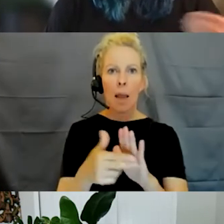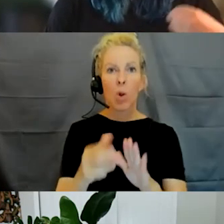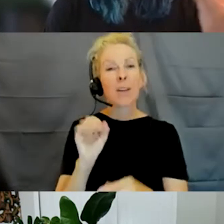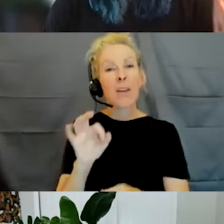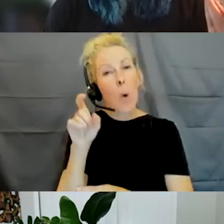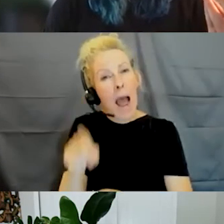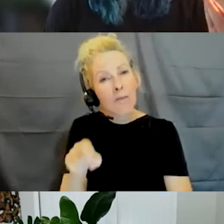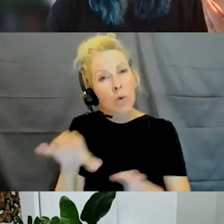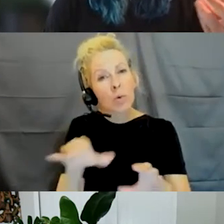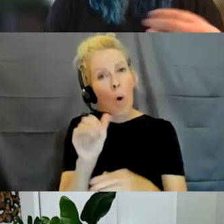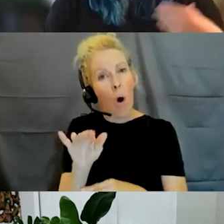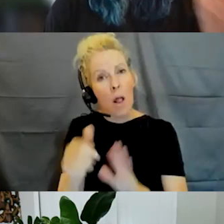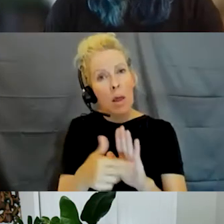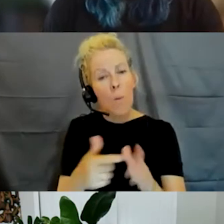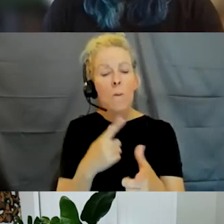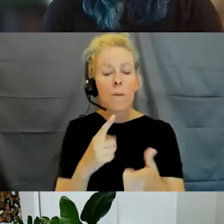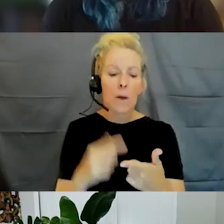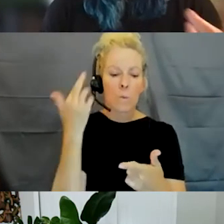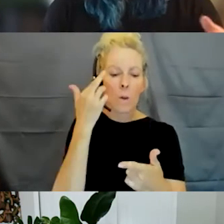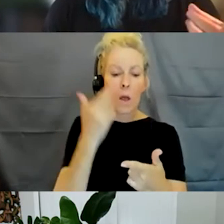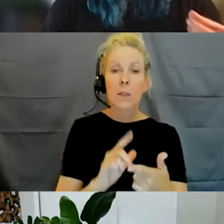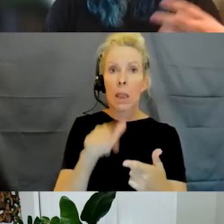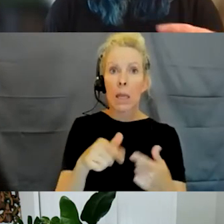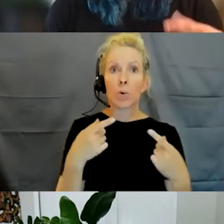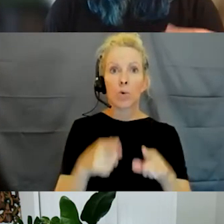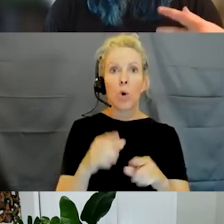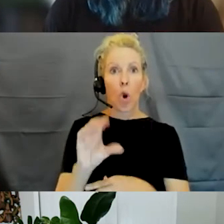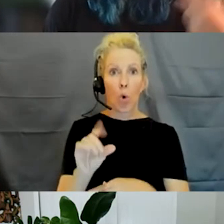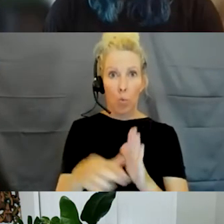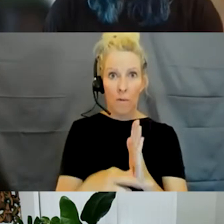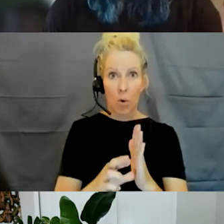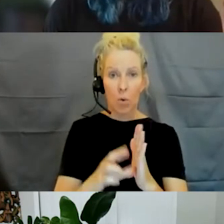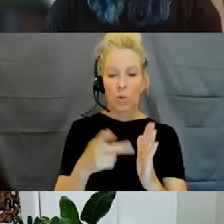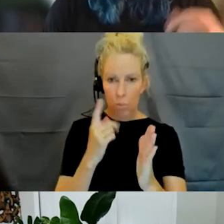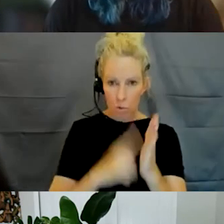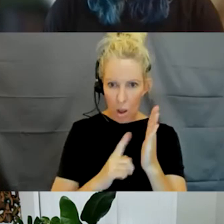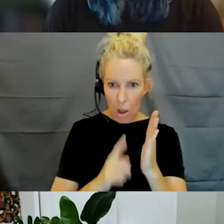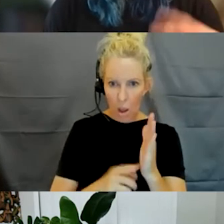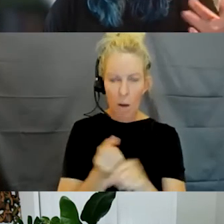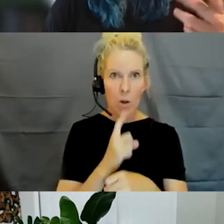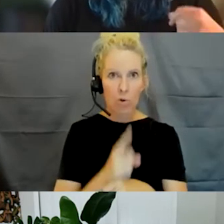that when you are doing your code review, you have to check those values match going down the fields.